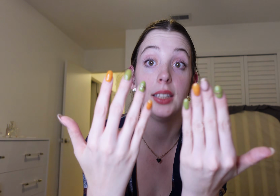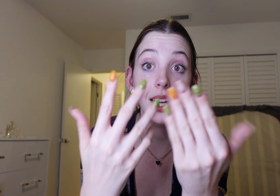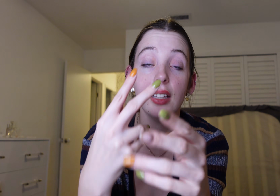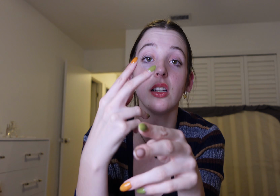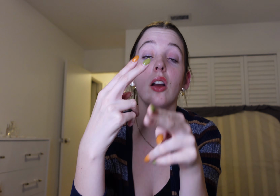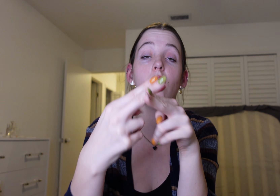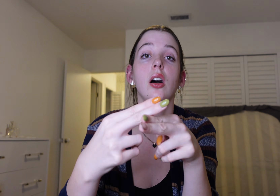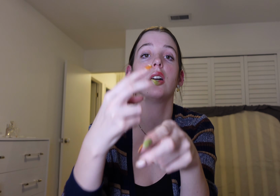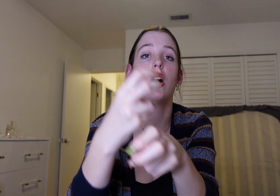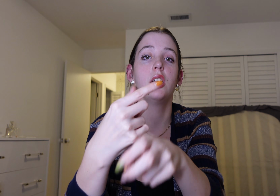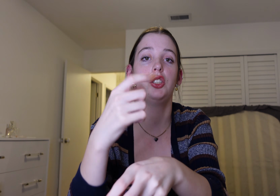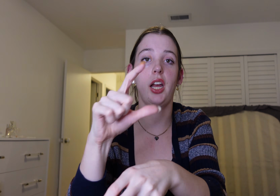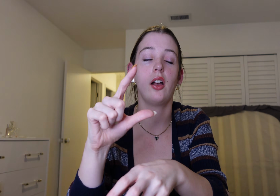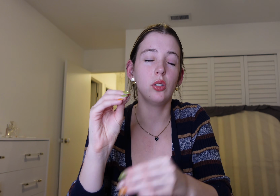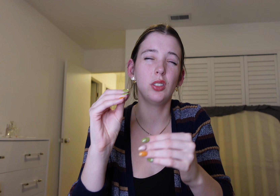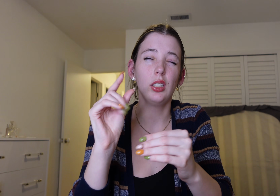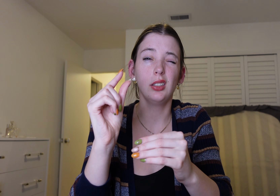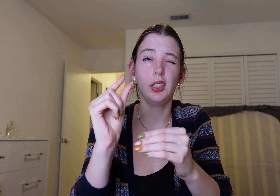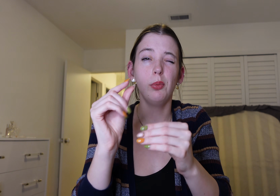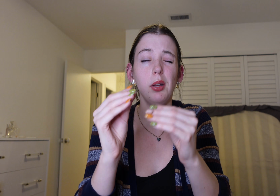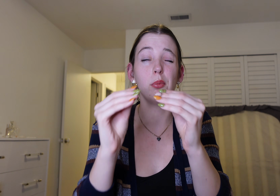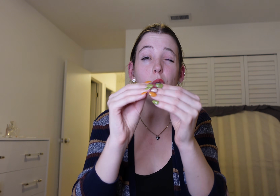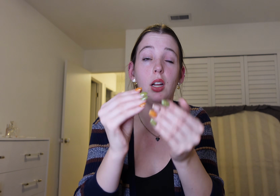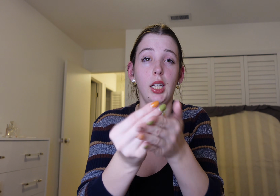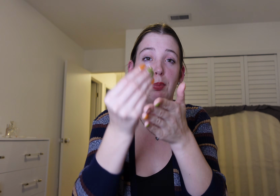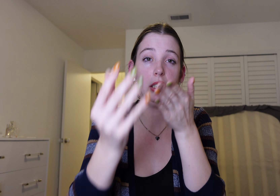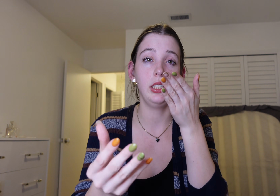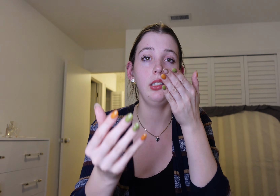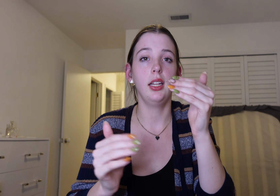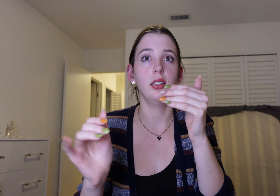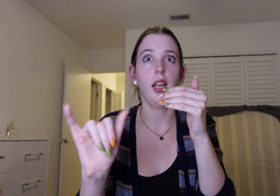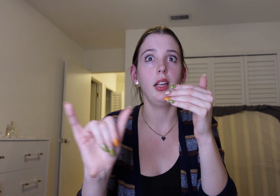these are called hard gel so they're a little bit more expensive than like